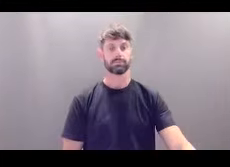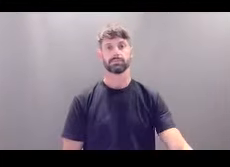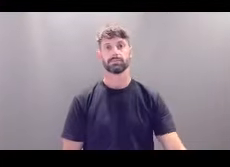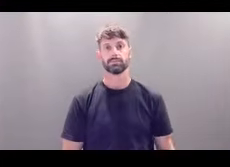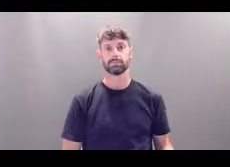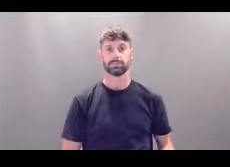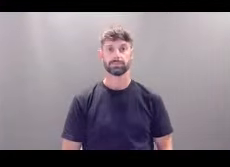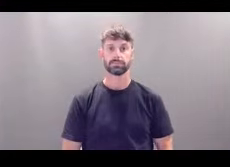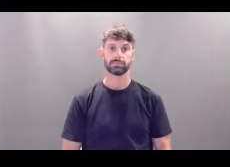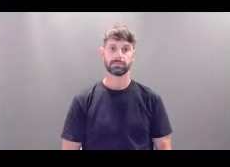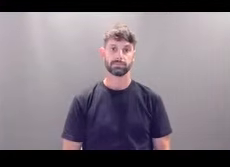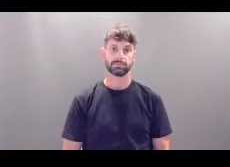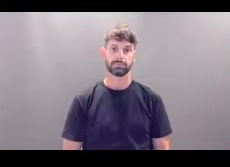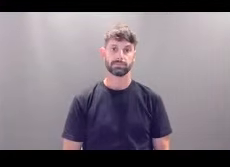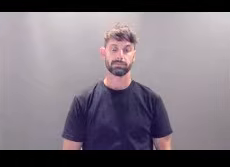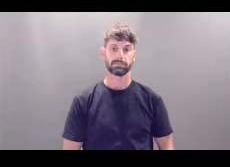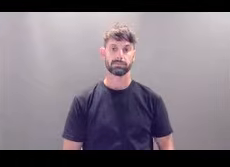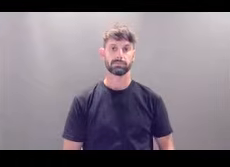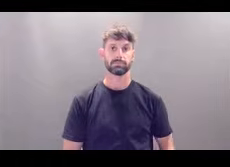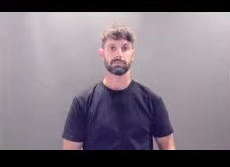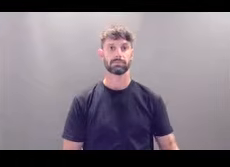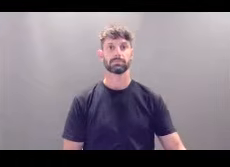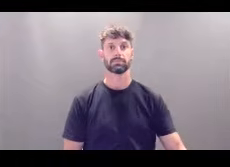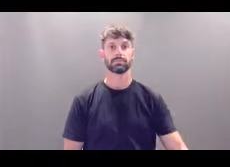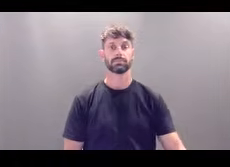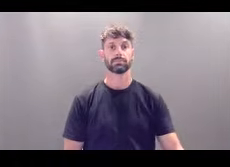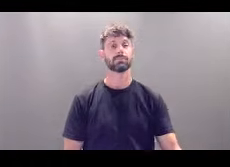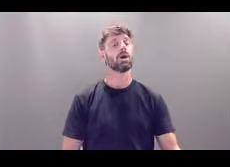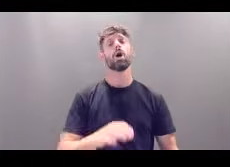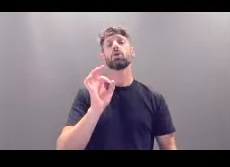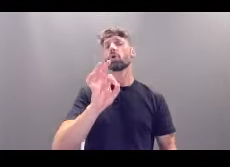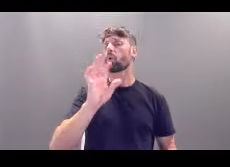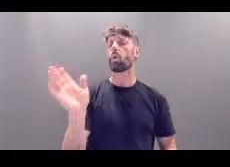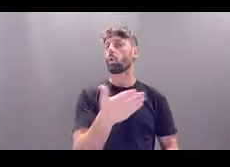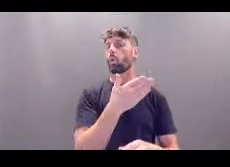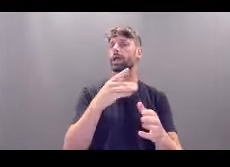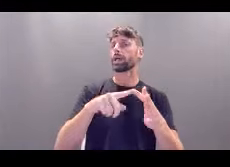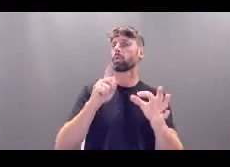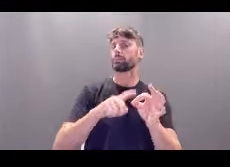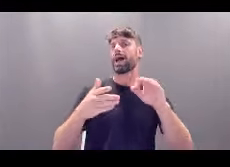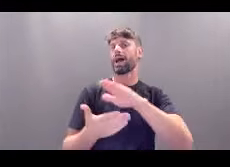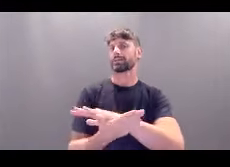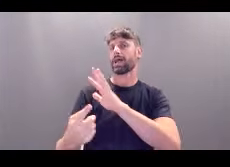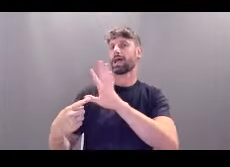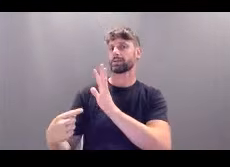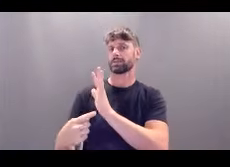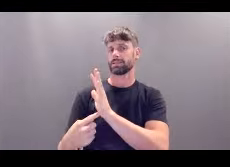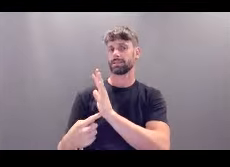And not all equipment or technology is AT. We don't fund general items that everyone needs.